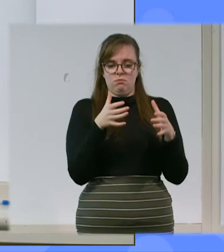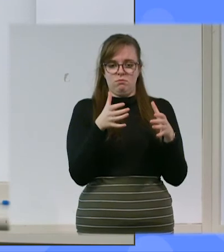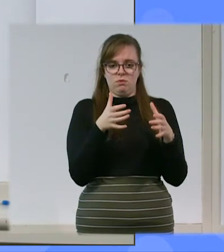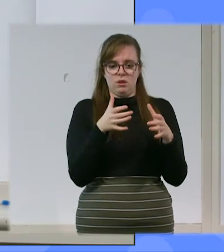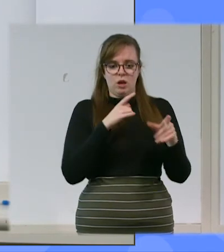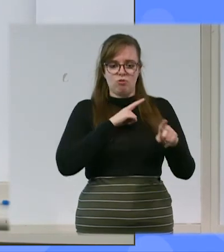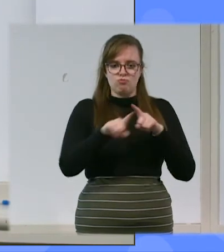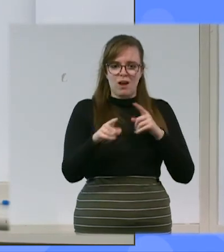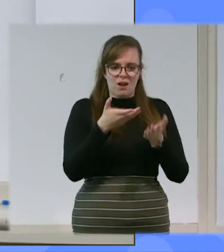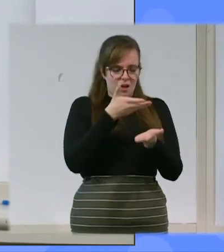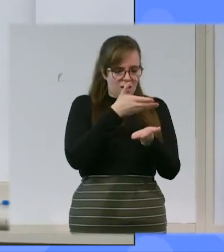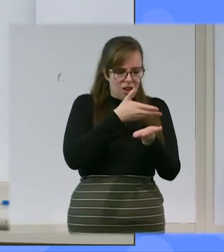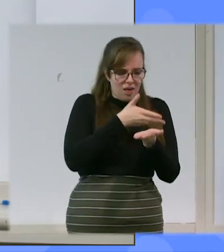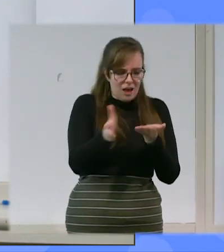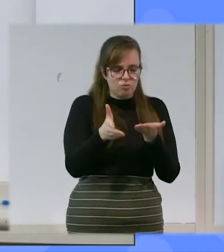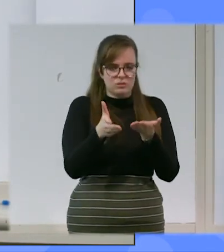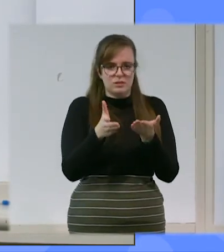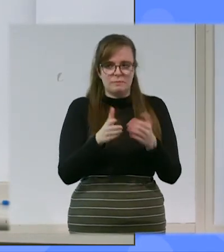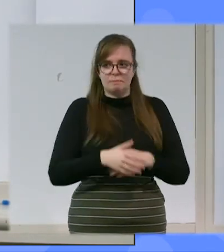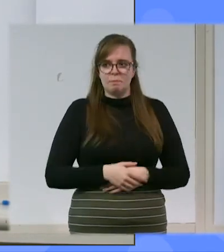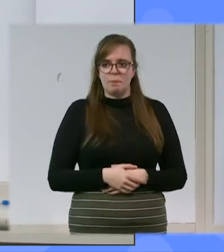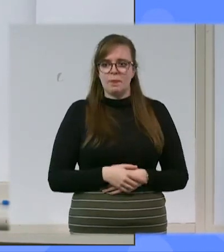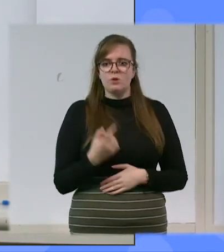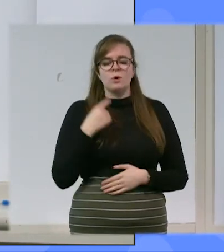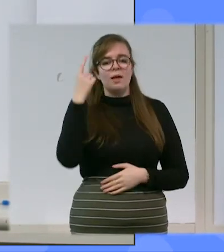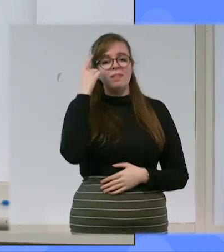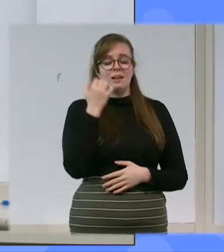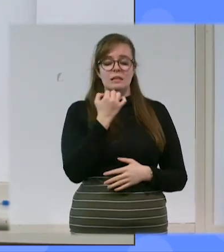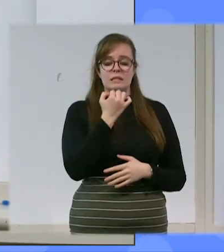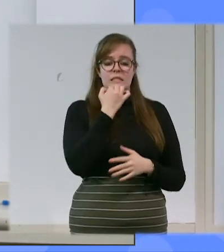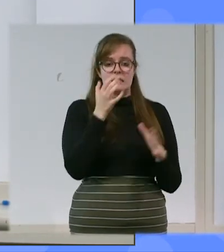clarity and alignment around that so I think our size is a great opportunity